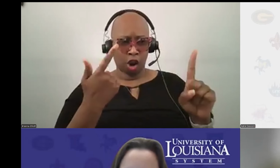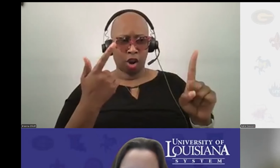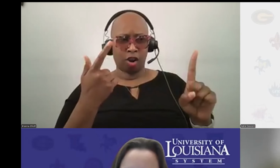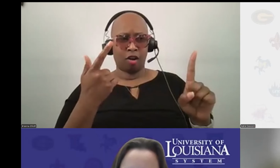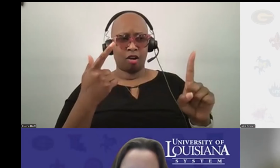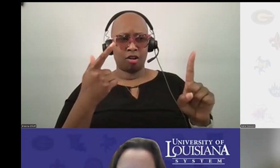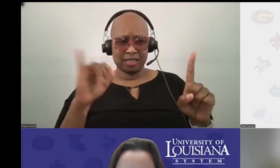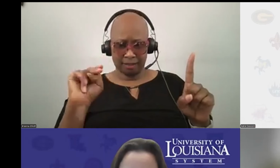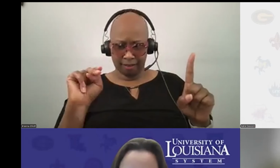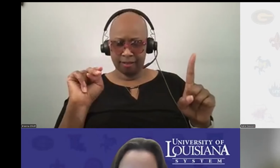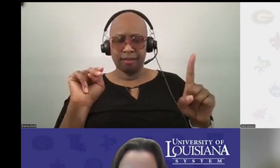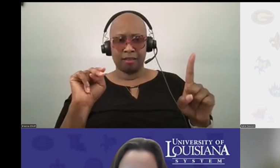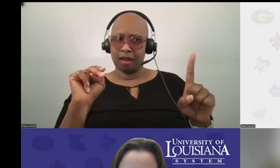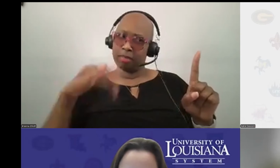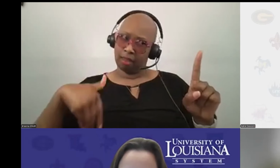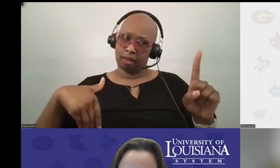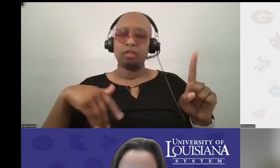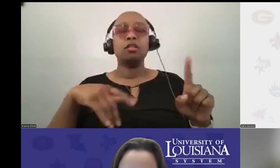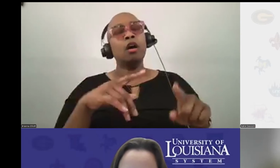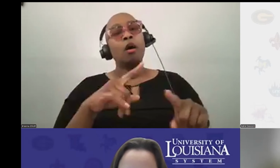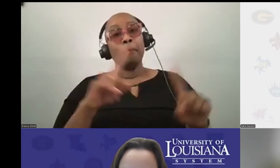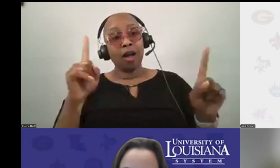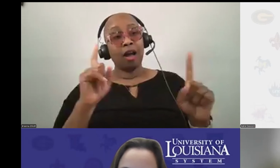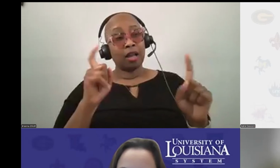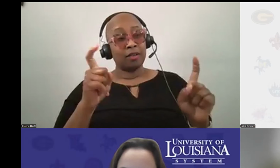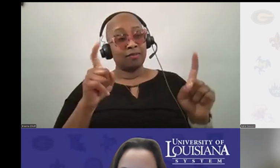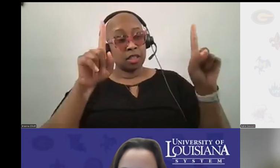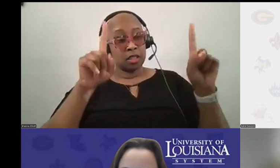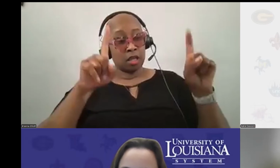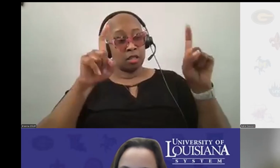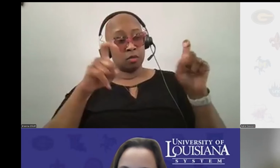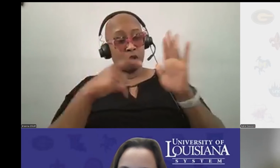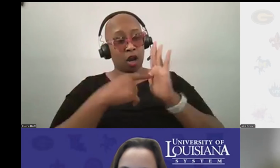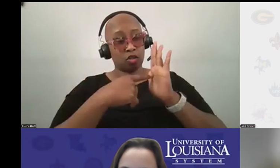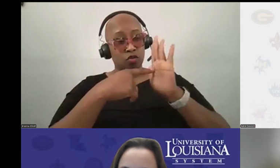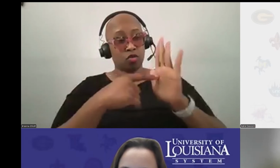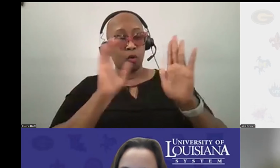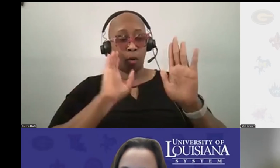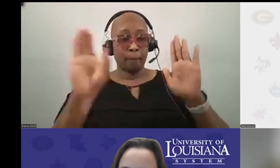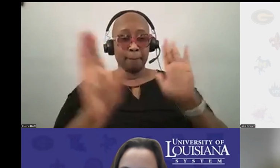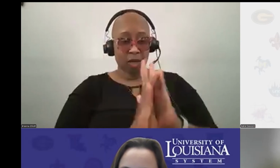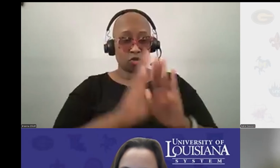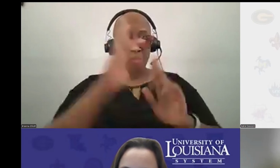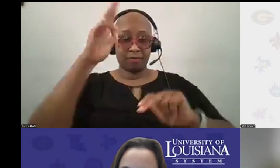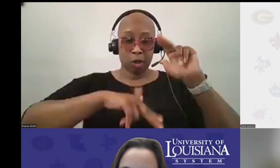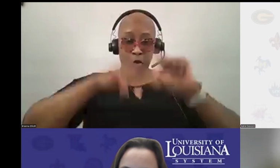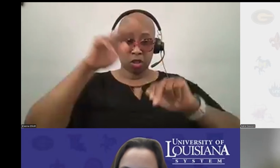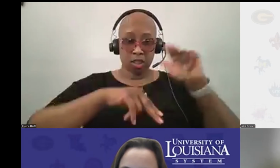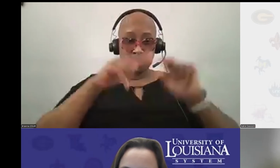Um, I give a test where I show pictures of buildings and I ask students to identify